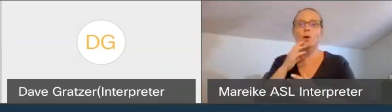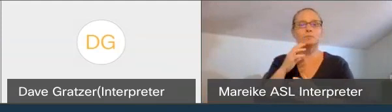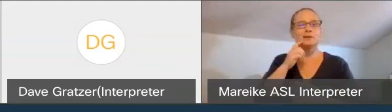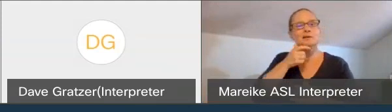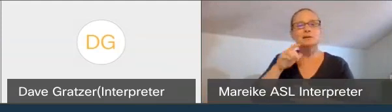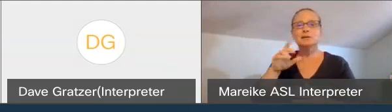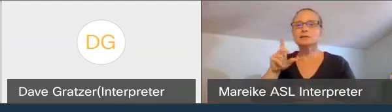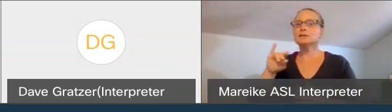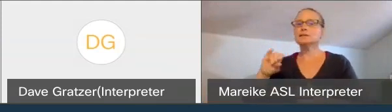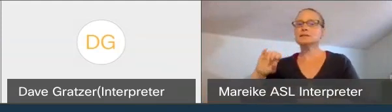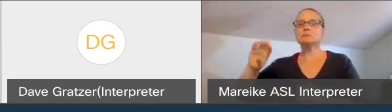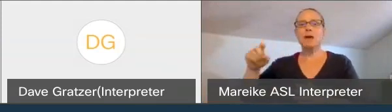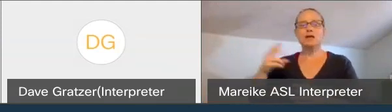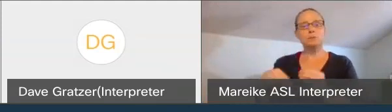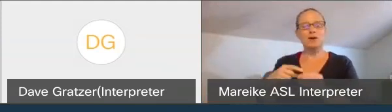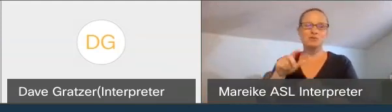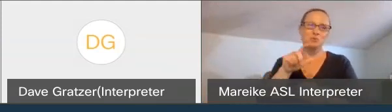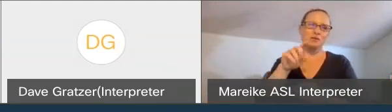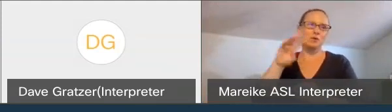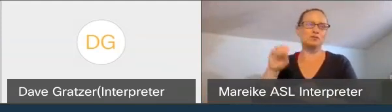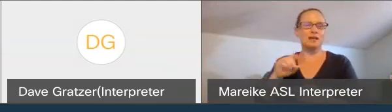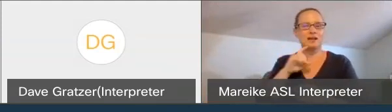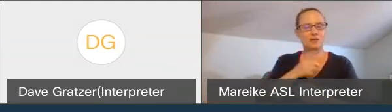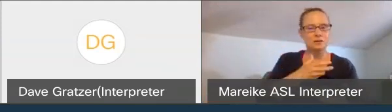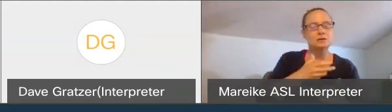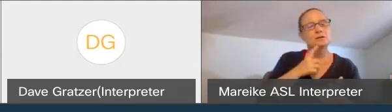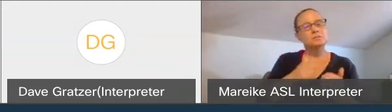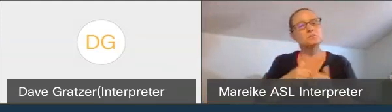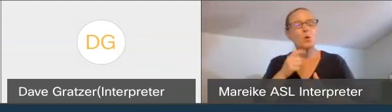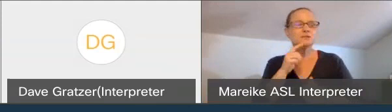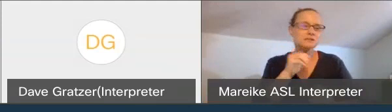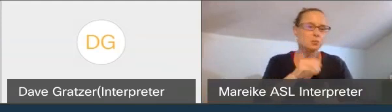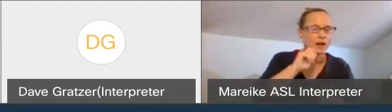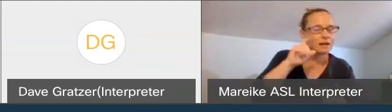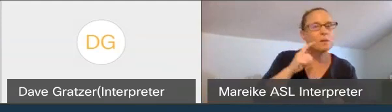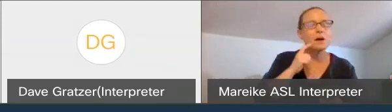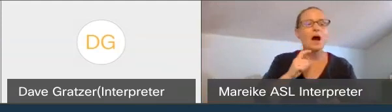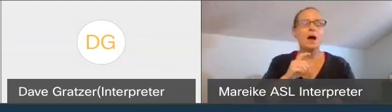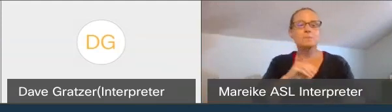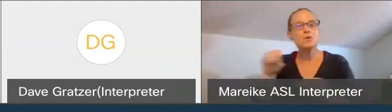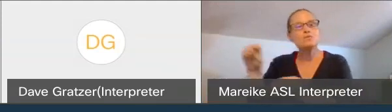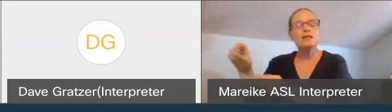Most of our interactions with our chronic high utilizers is waking them up from doorways, moving them along from parking lots